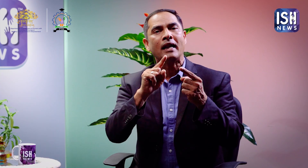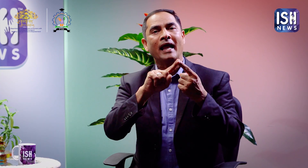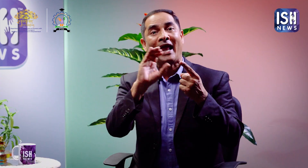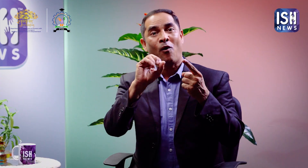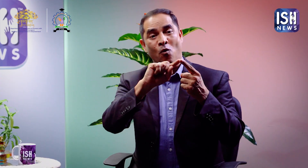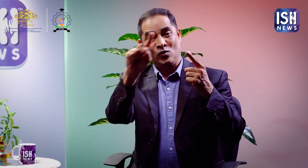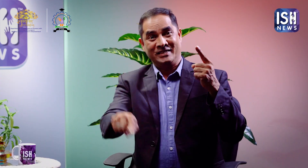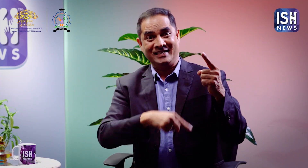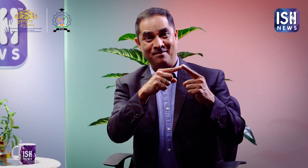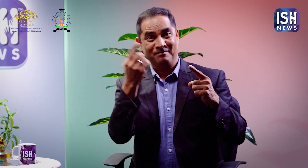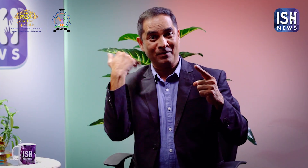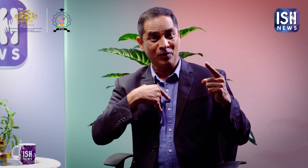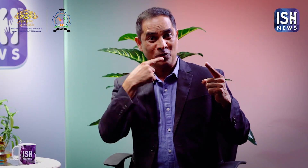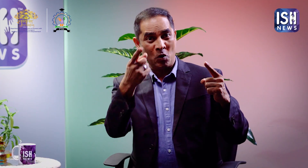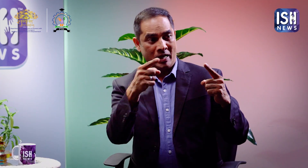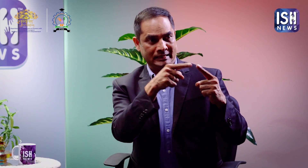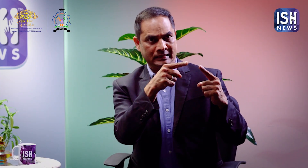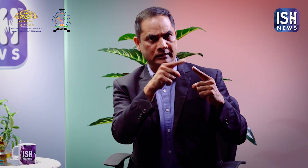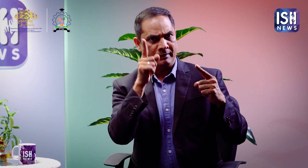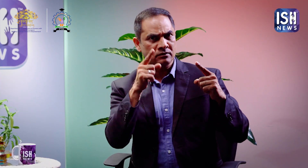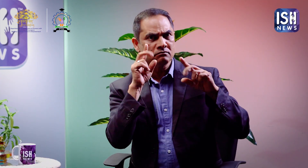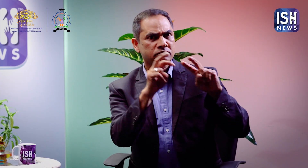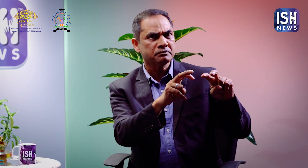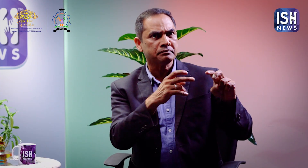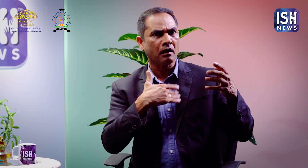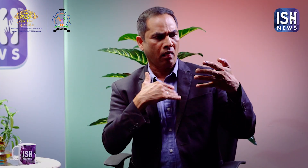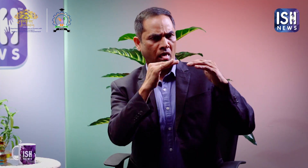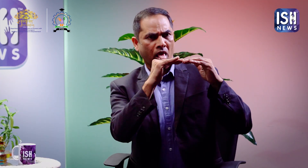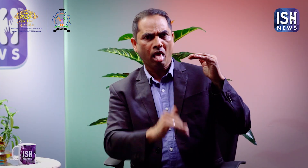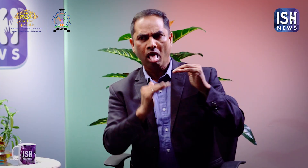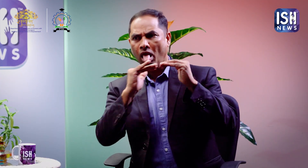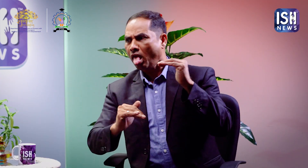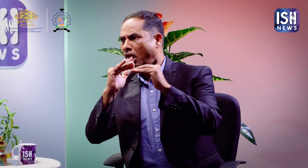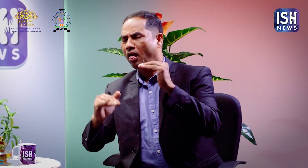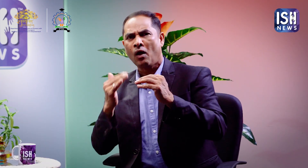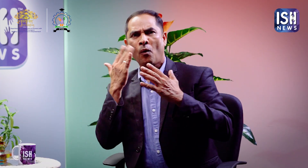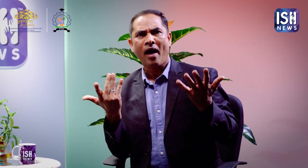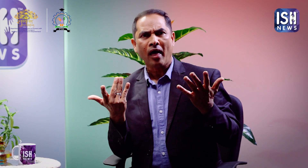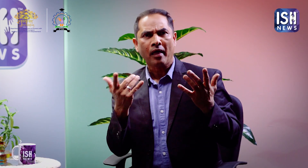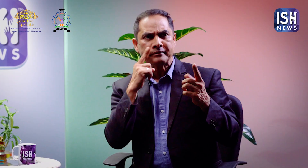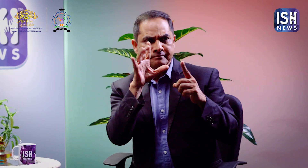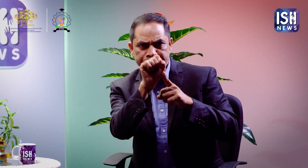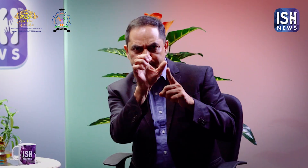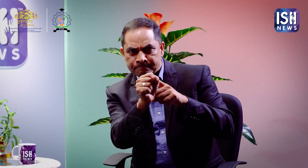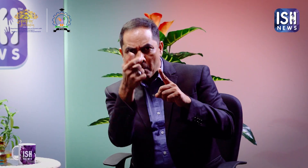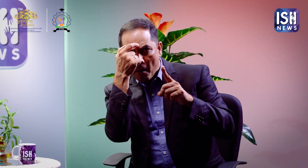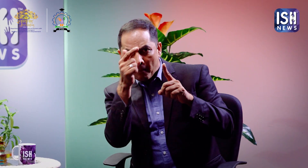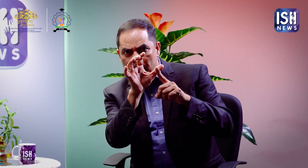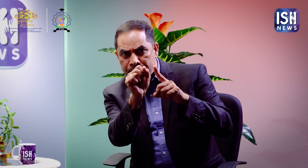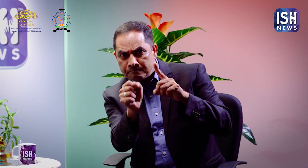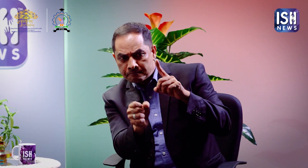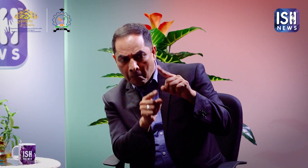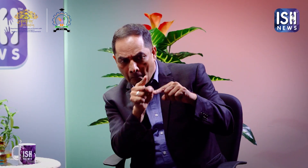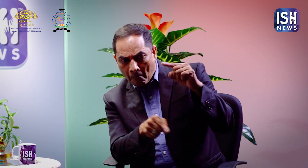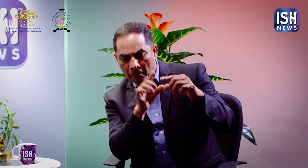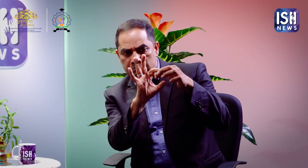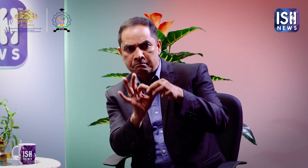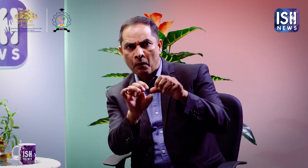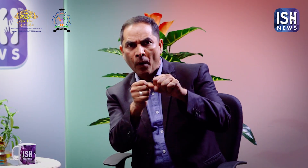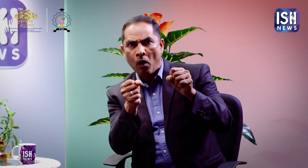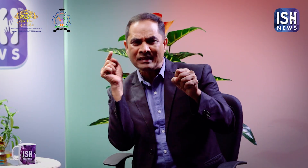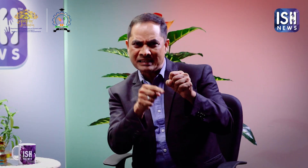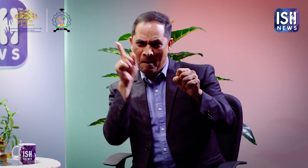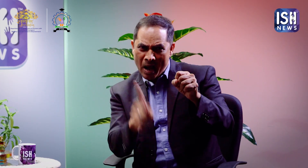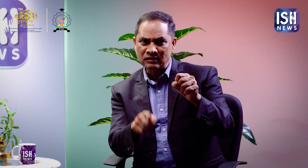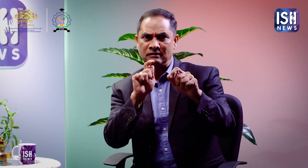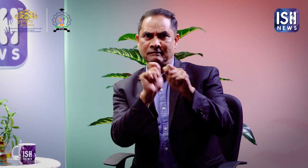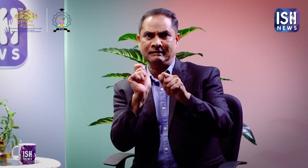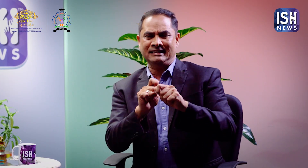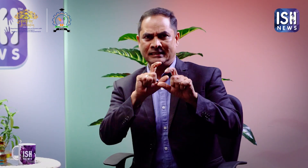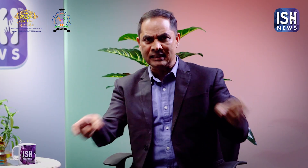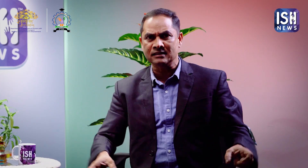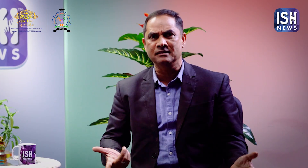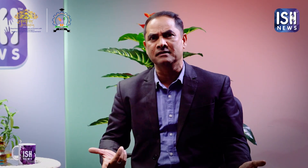Instead, analyze the ecosystem I mentioned earlier, identify the gaps in your own life, and address them.